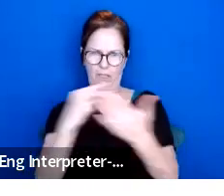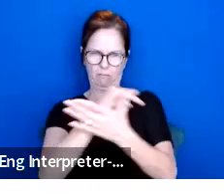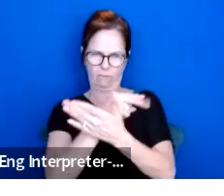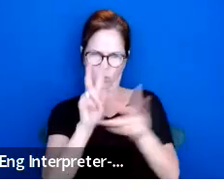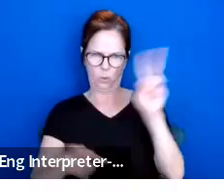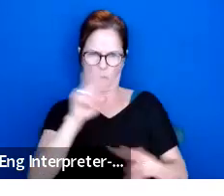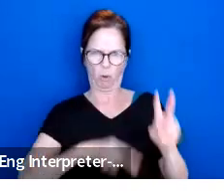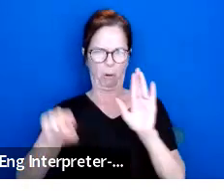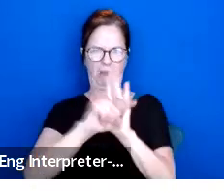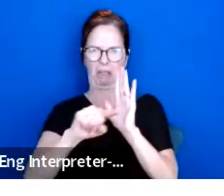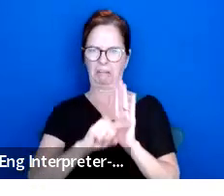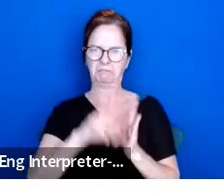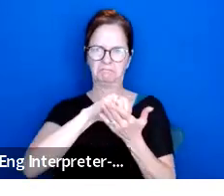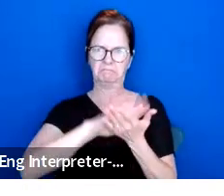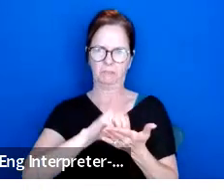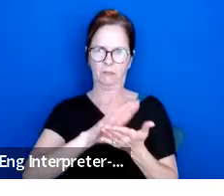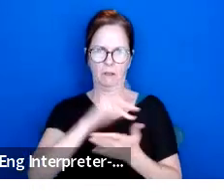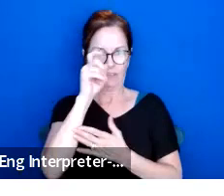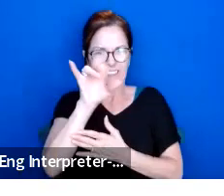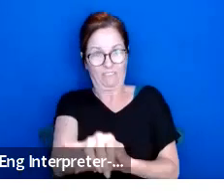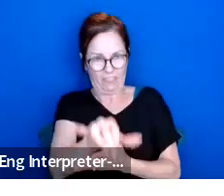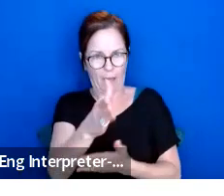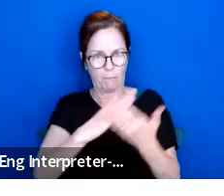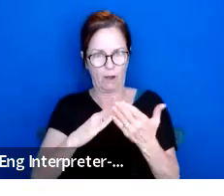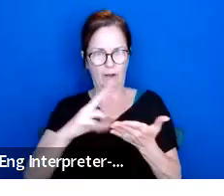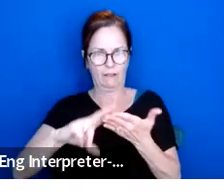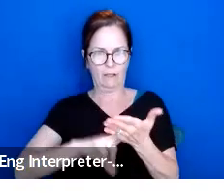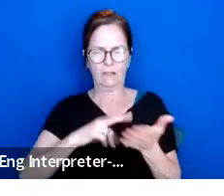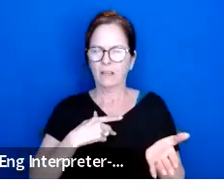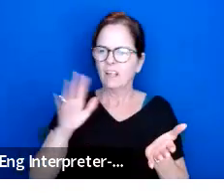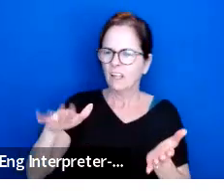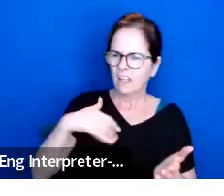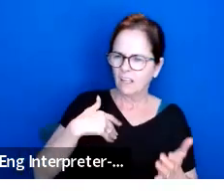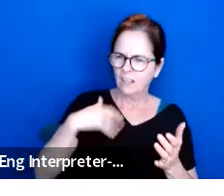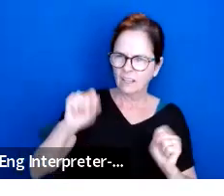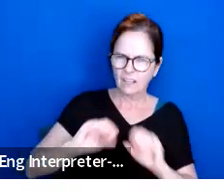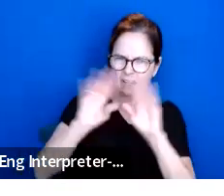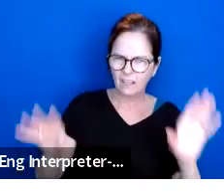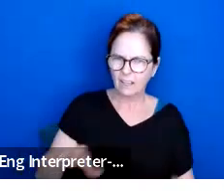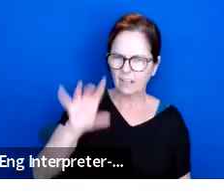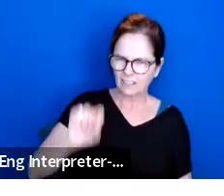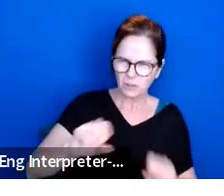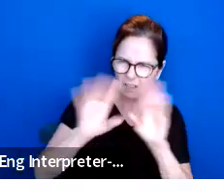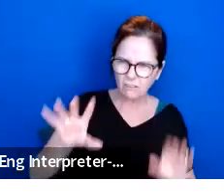Melinda, yeah, sorry, would you would you be able to clarify what exactly then 8.4 point 1 3 means?